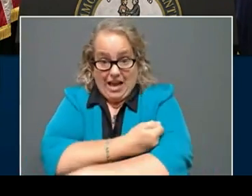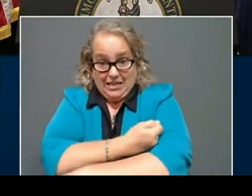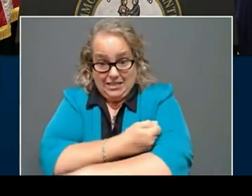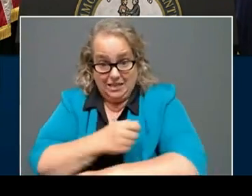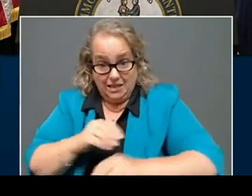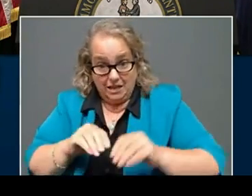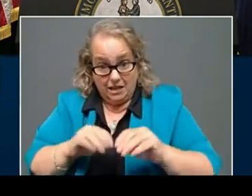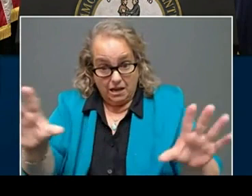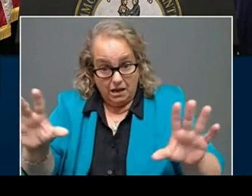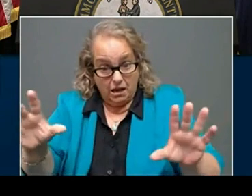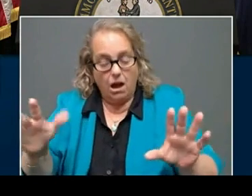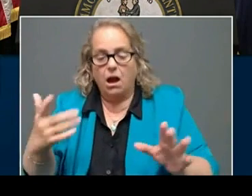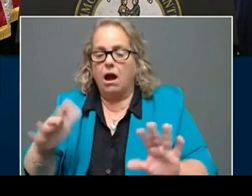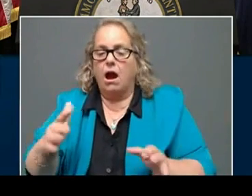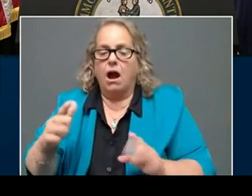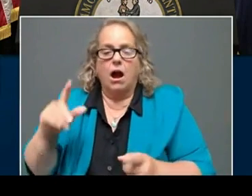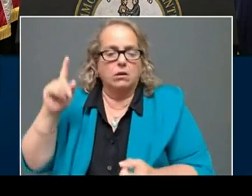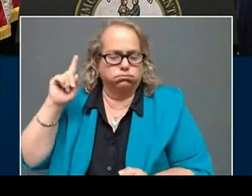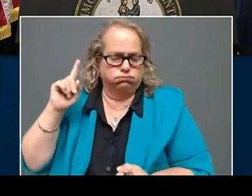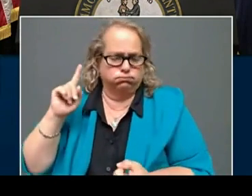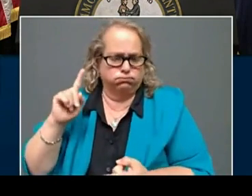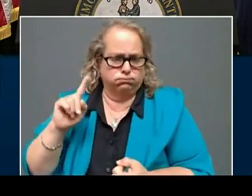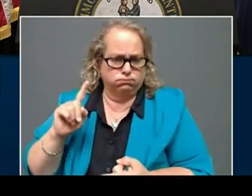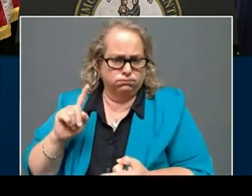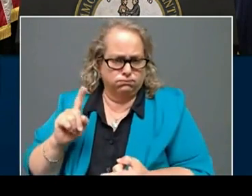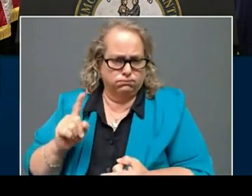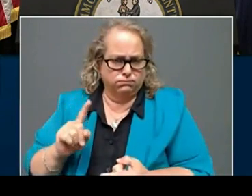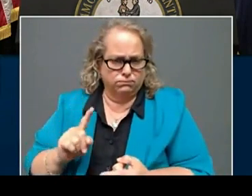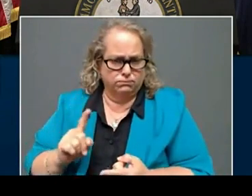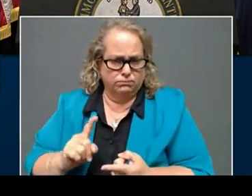They stabilized a little bit. We got even more people vaccinated and they